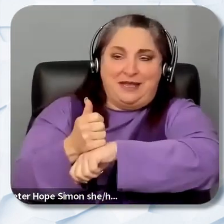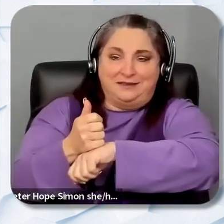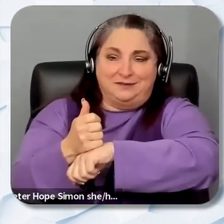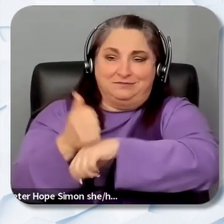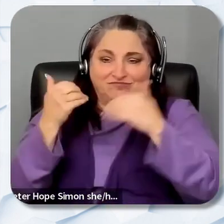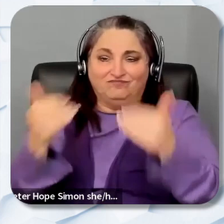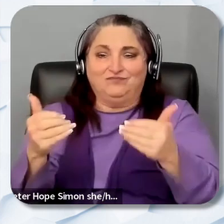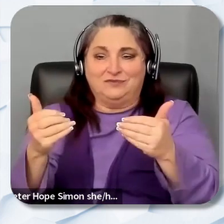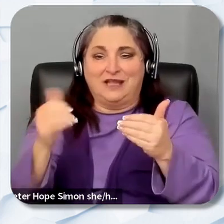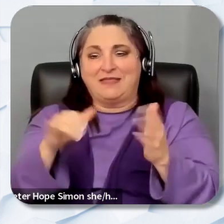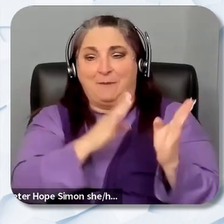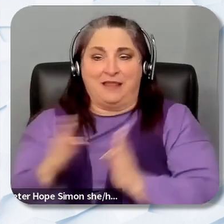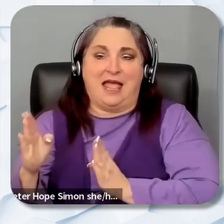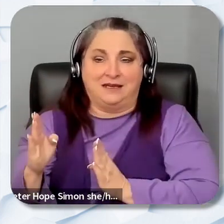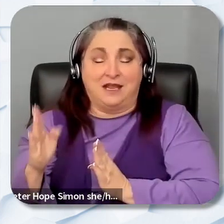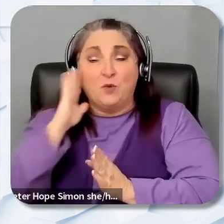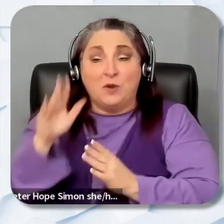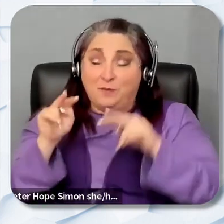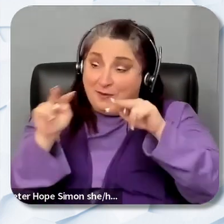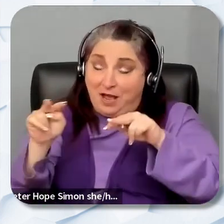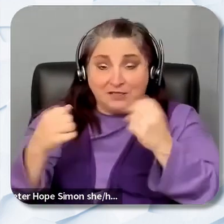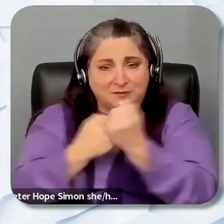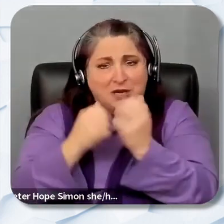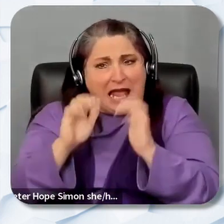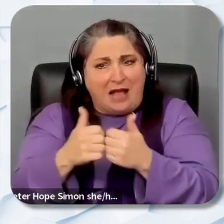we will be monitoring and supporting is how that implementation is going. You'll review